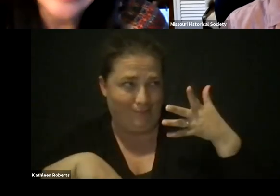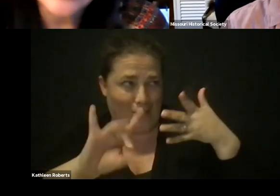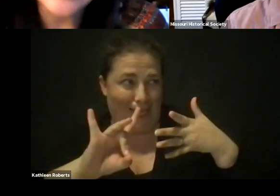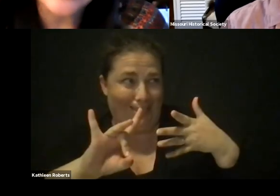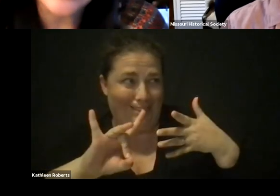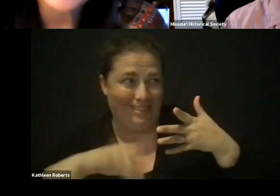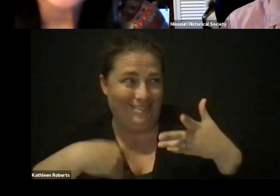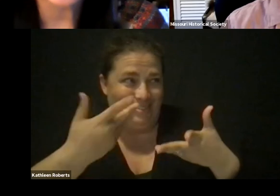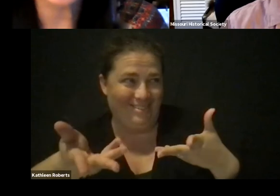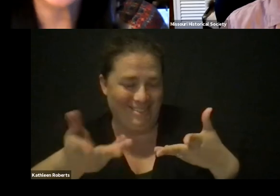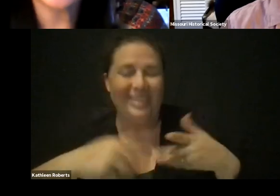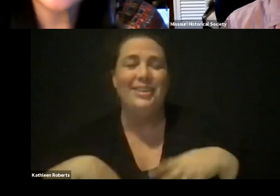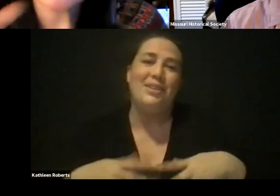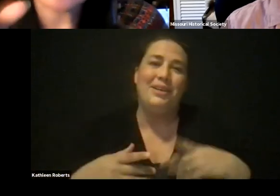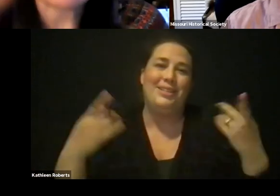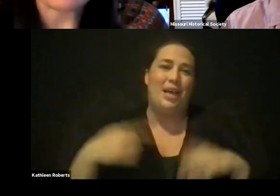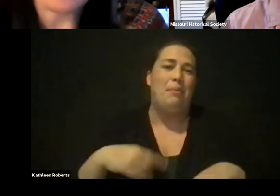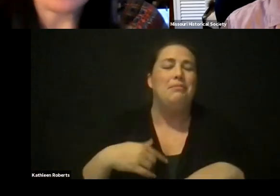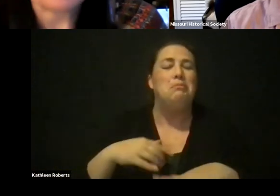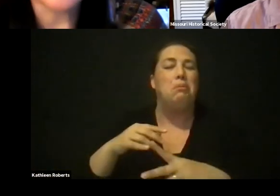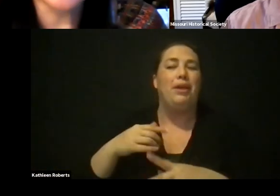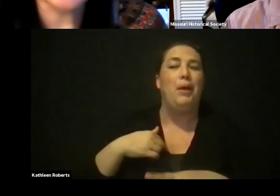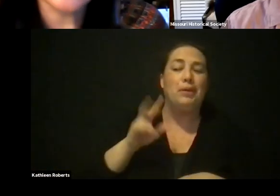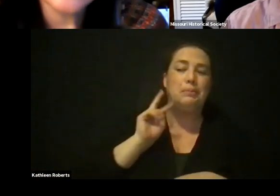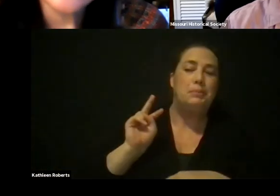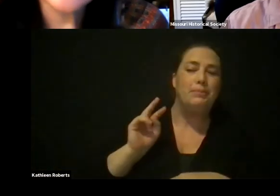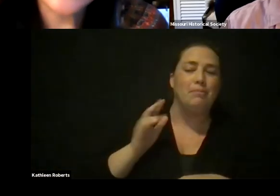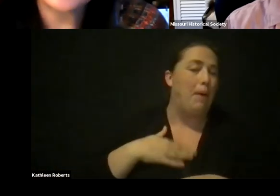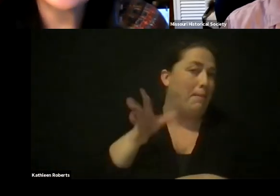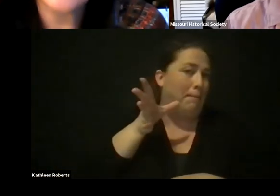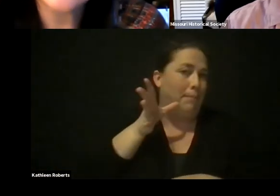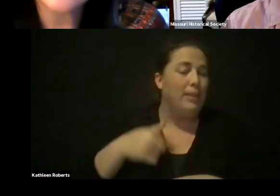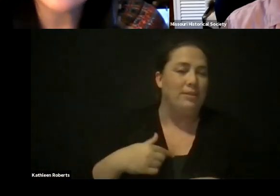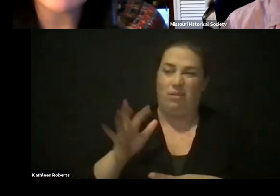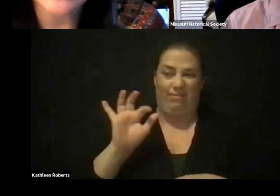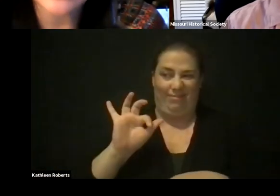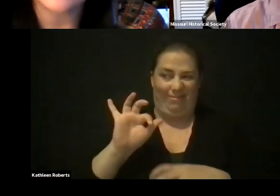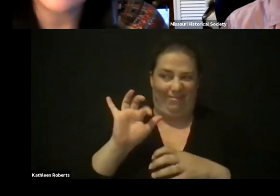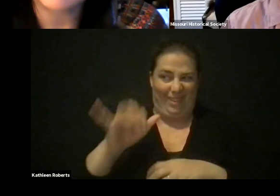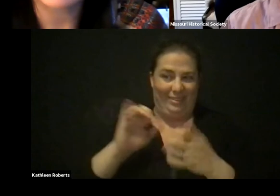by that, you know, you can come to this country, and you should